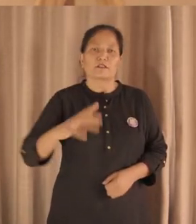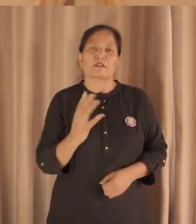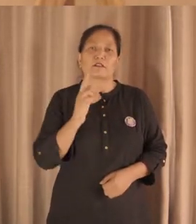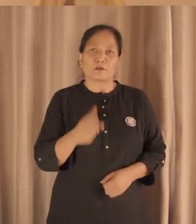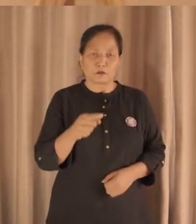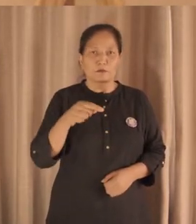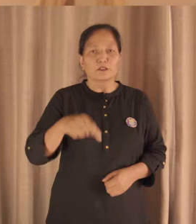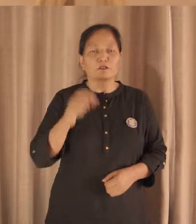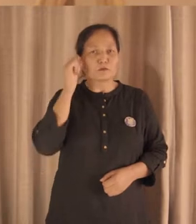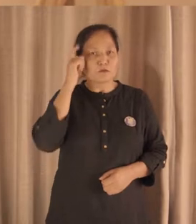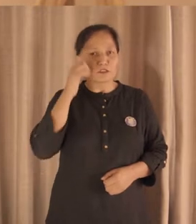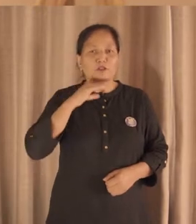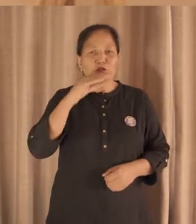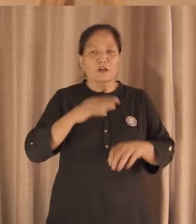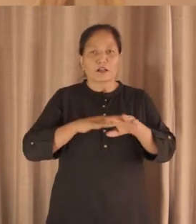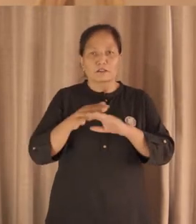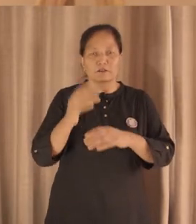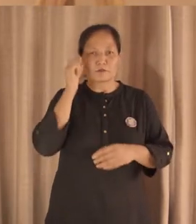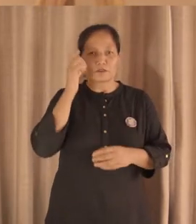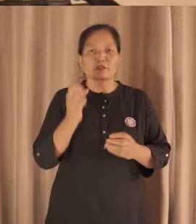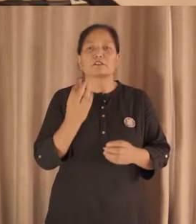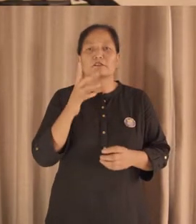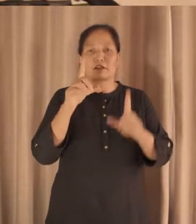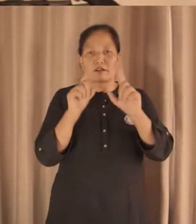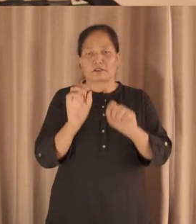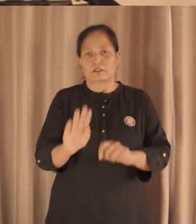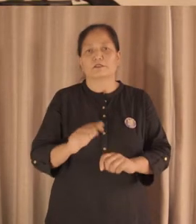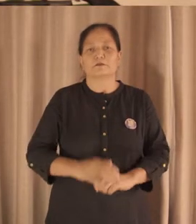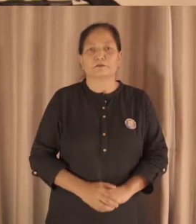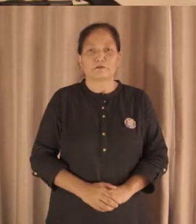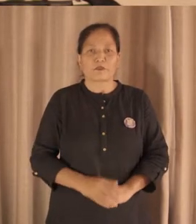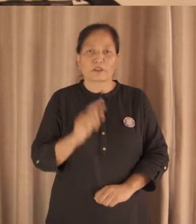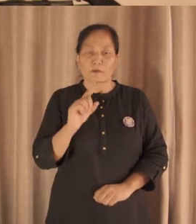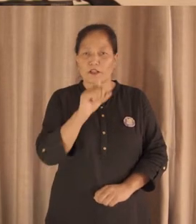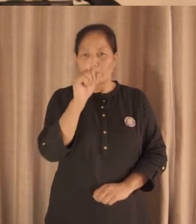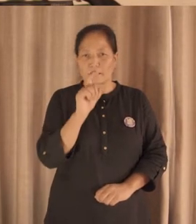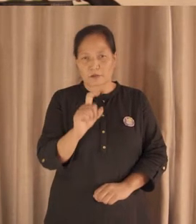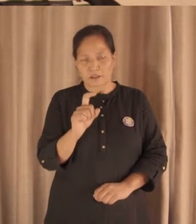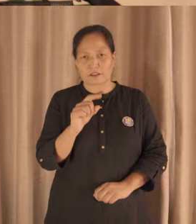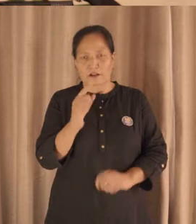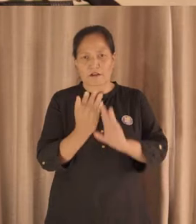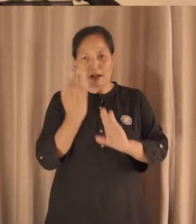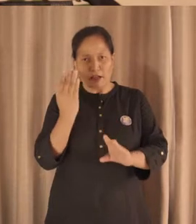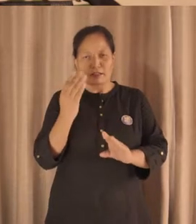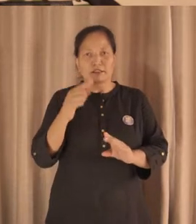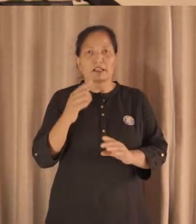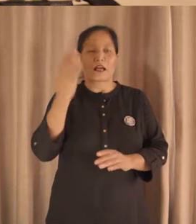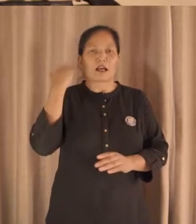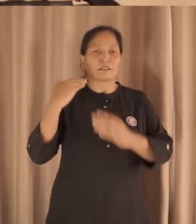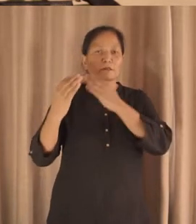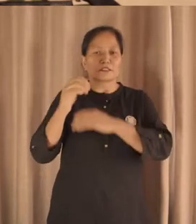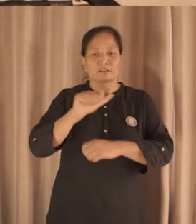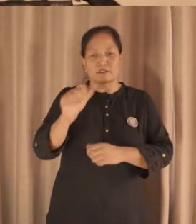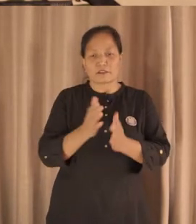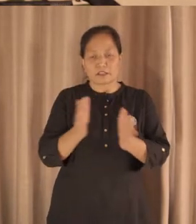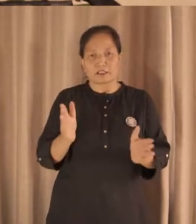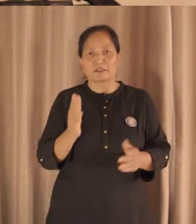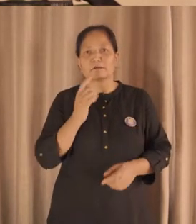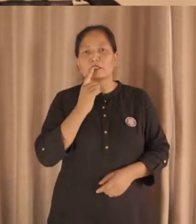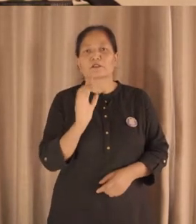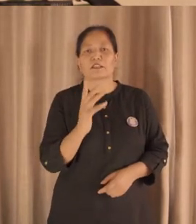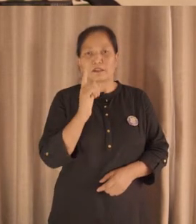G: Before answering your question, first we need to understand who indigenous people are